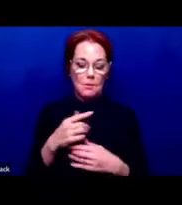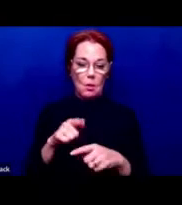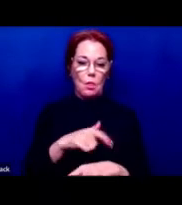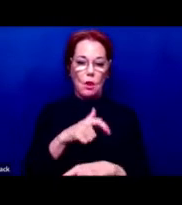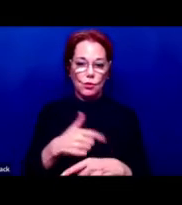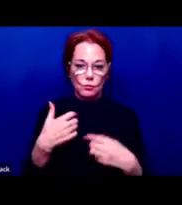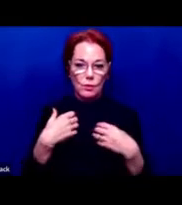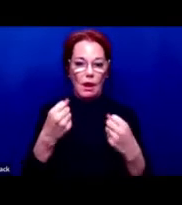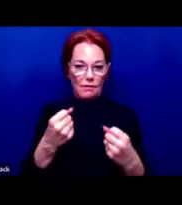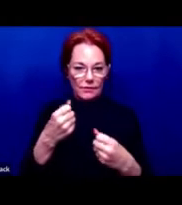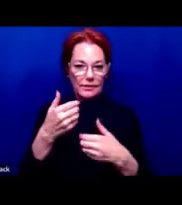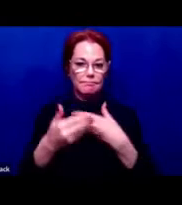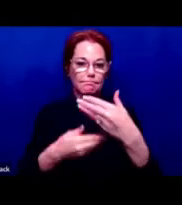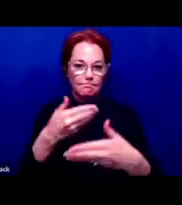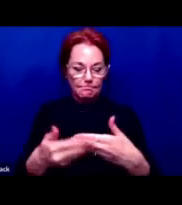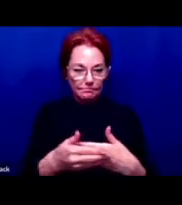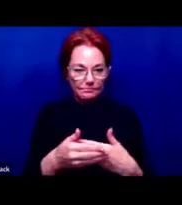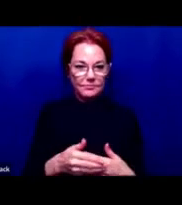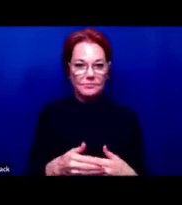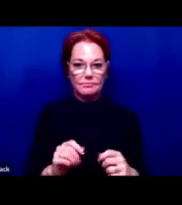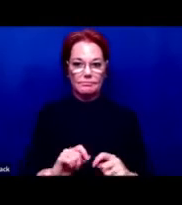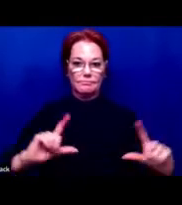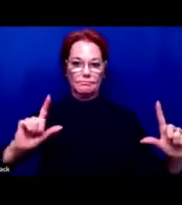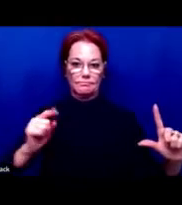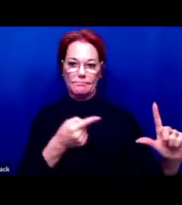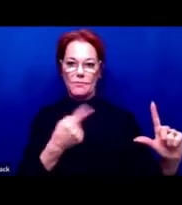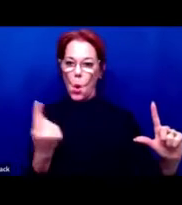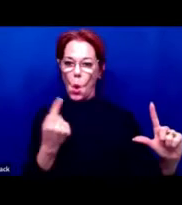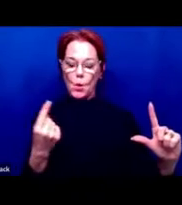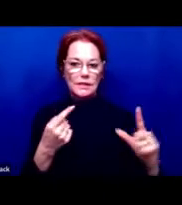progress And again, there's always this constant engagement with the healthcare system